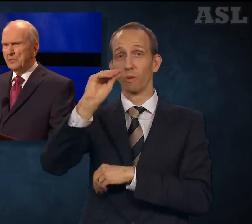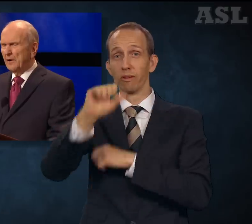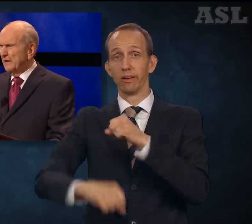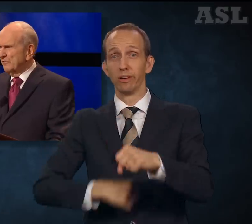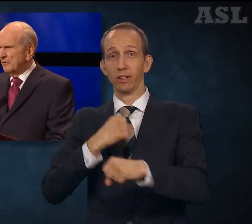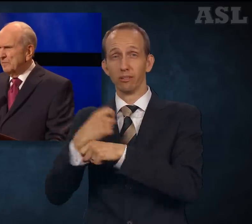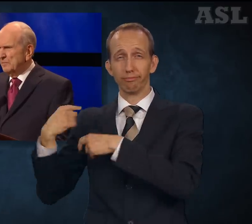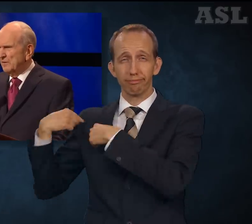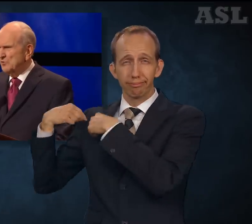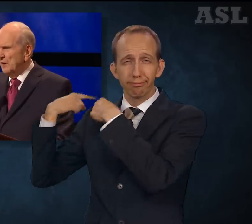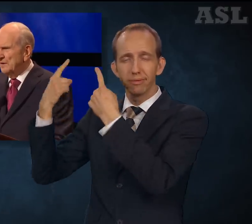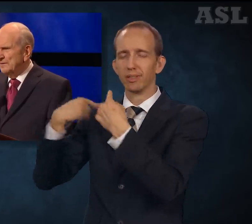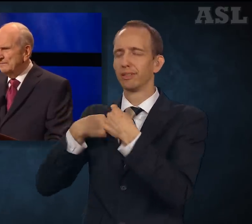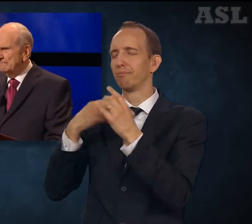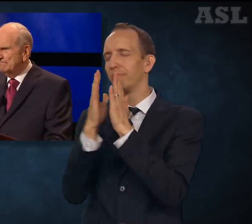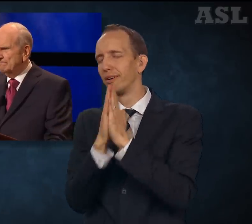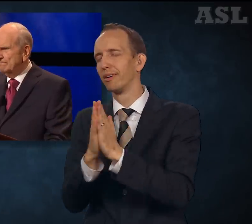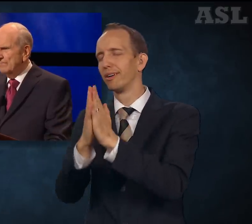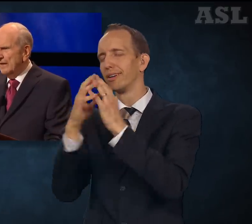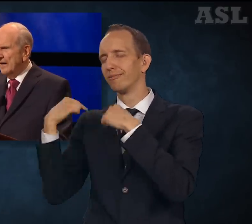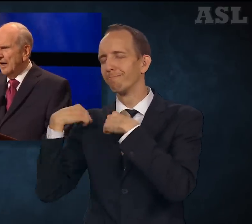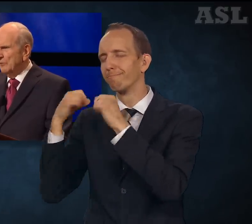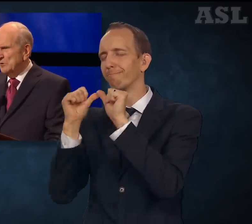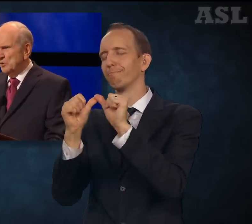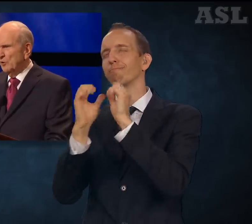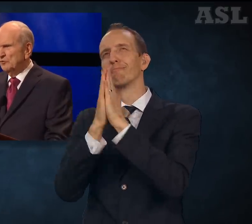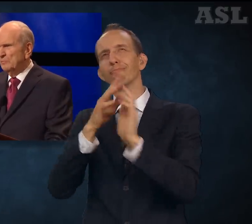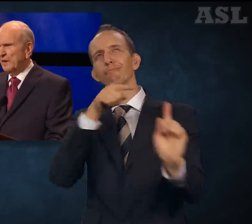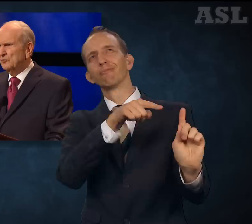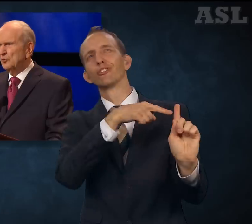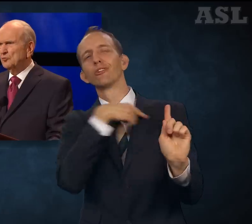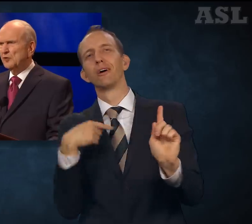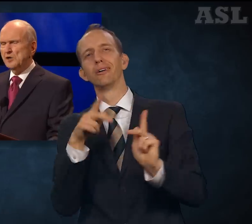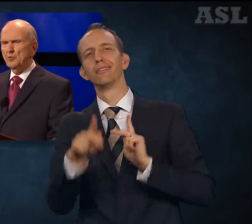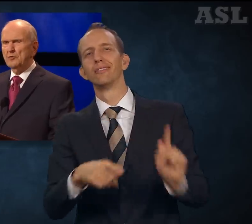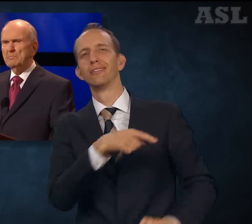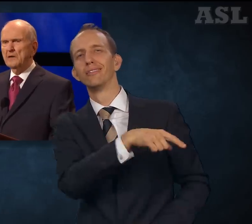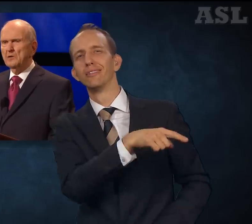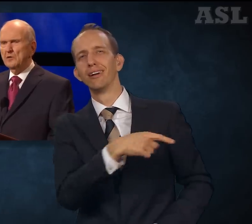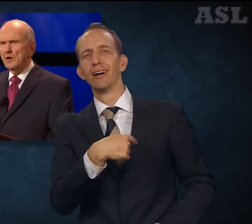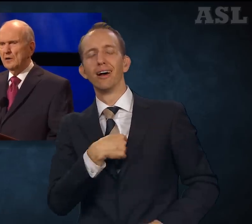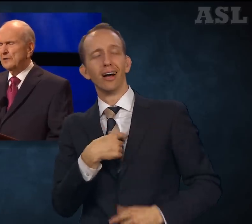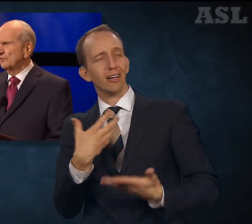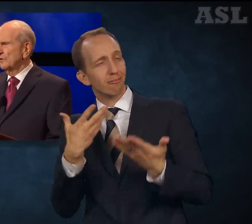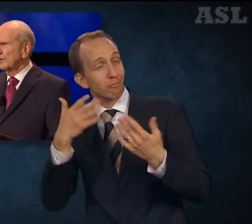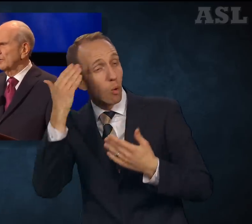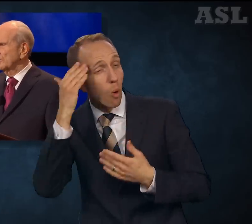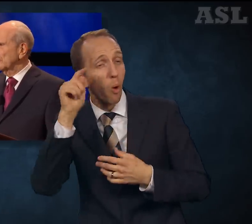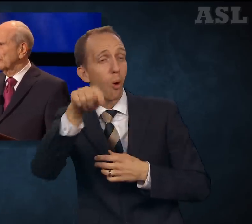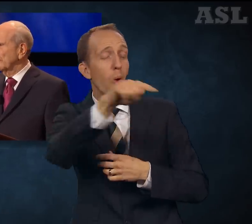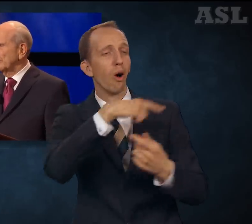FOR ALMOST 40 YEARS NOW, I HAVE BEEN PRAYING FOR THE